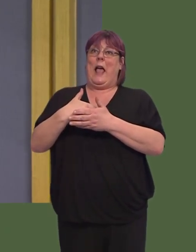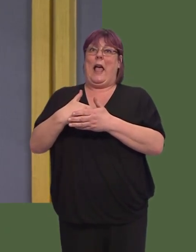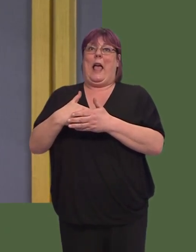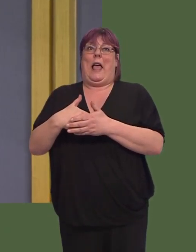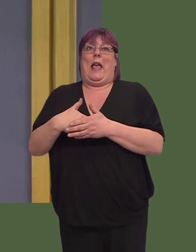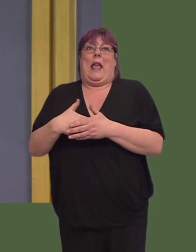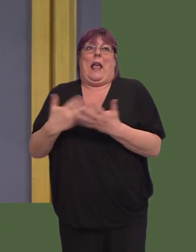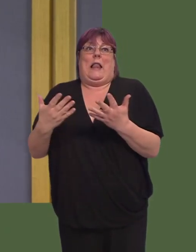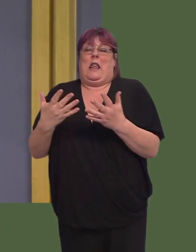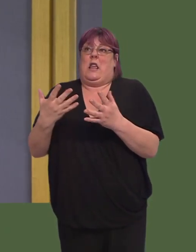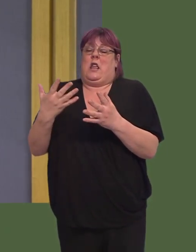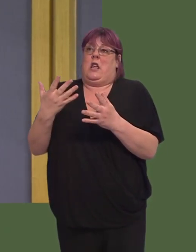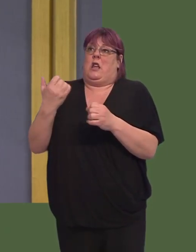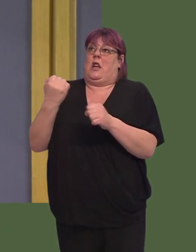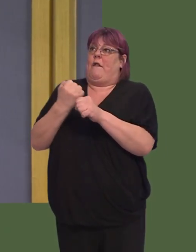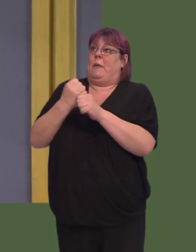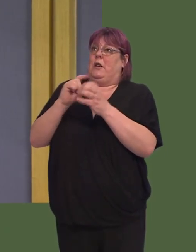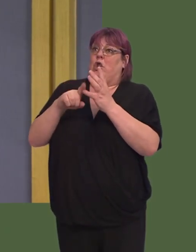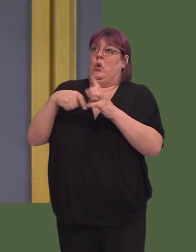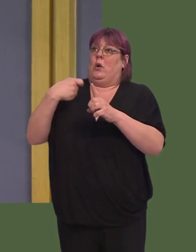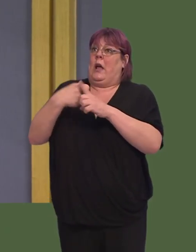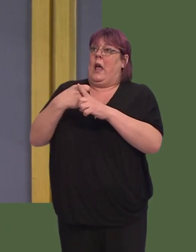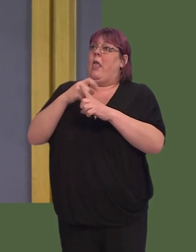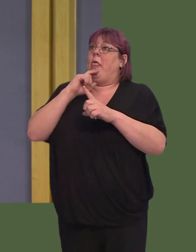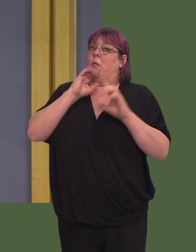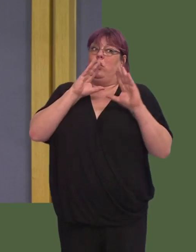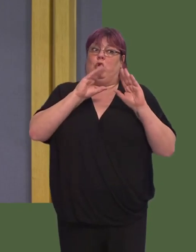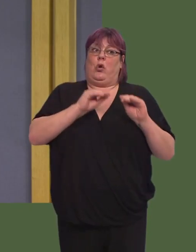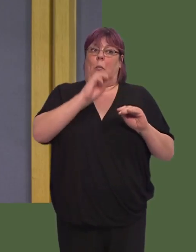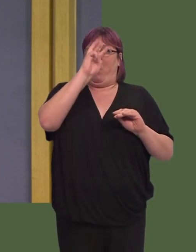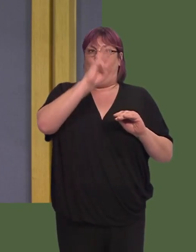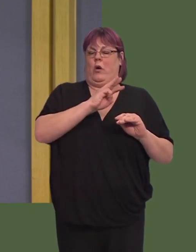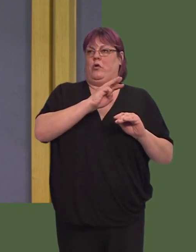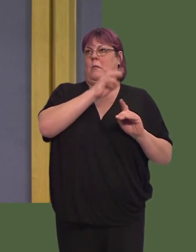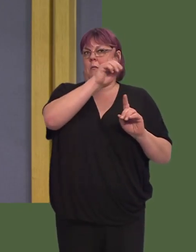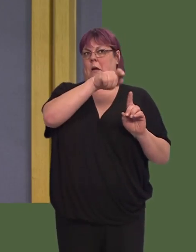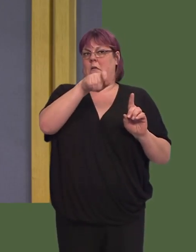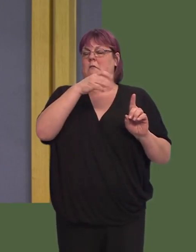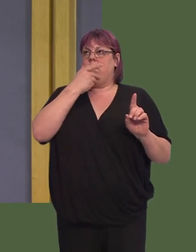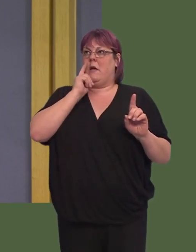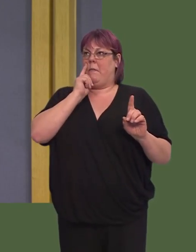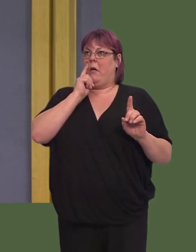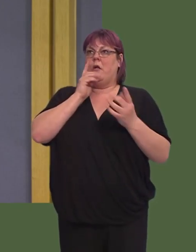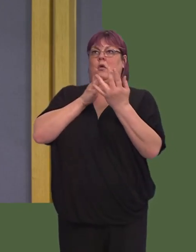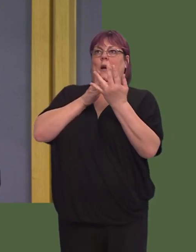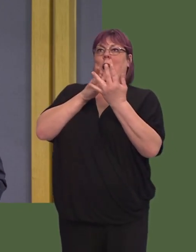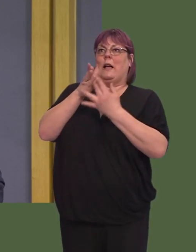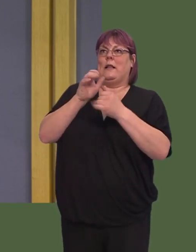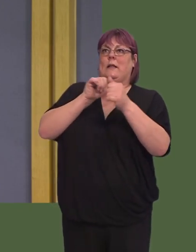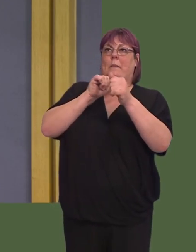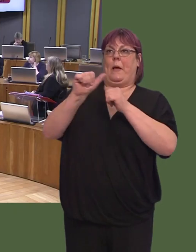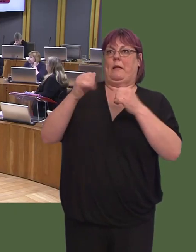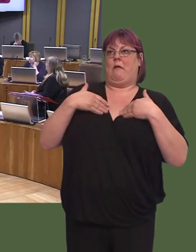colour in Westminster to deny Welsh citizens the access to the best cutting-edge treatment that they can be provided with? Julie James AM: Yes.